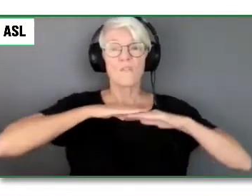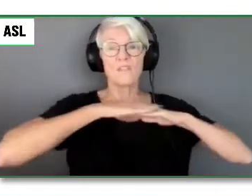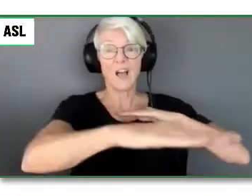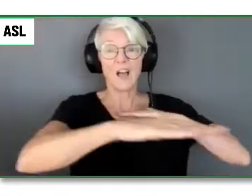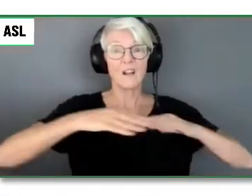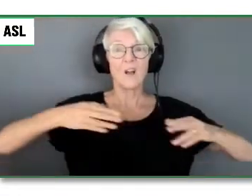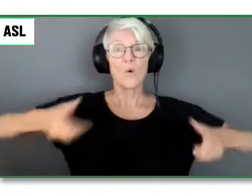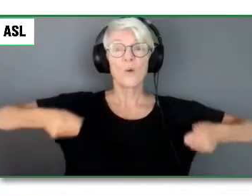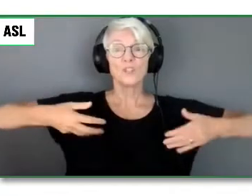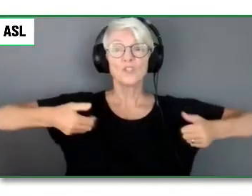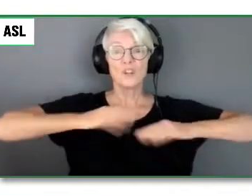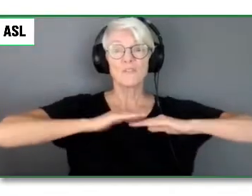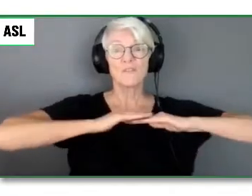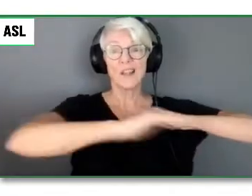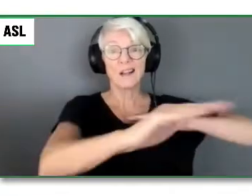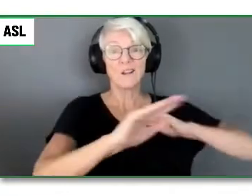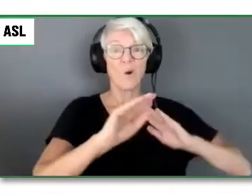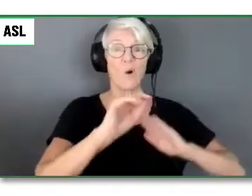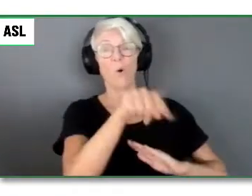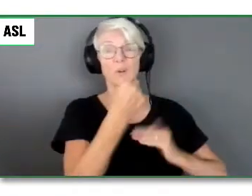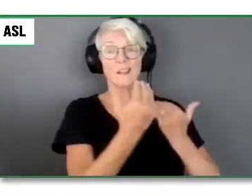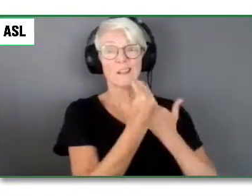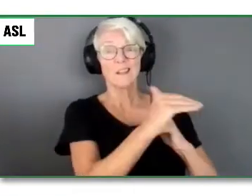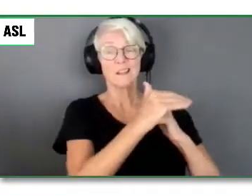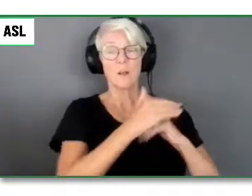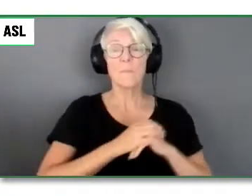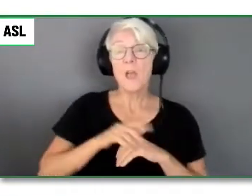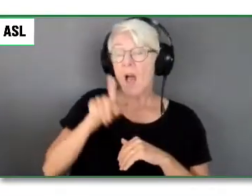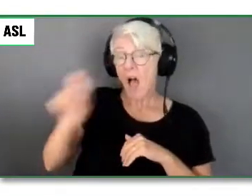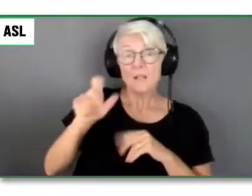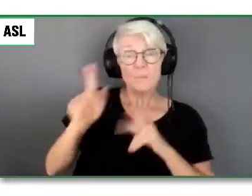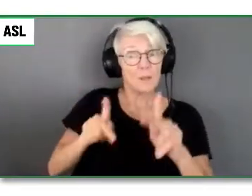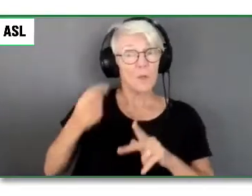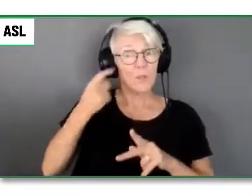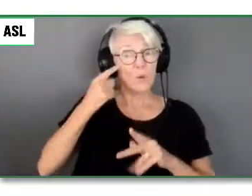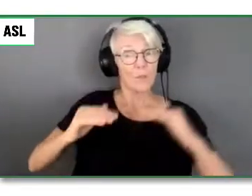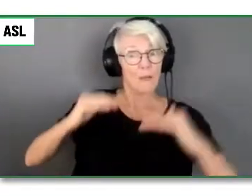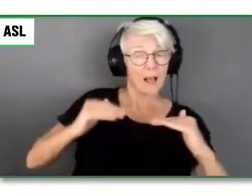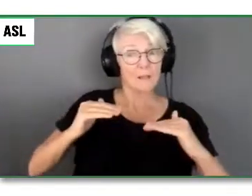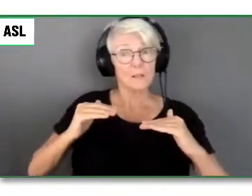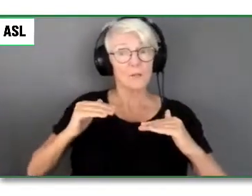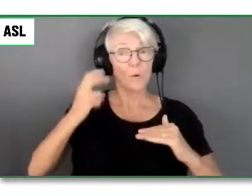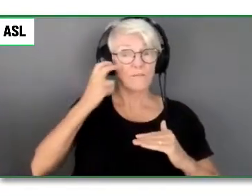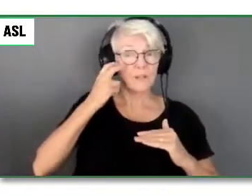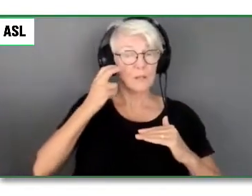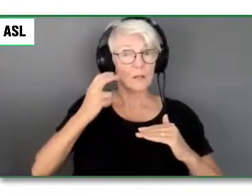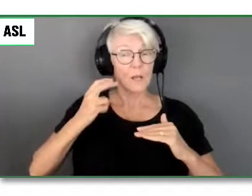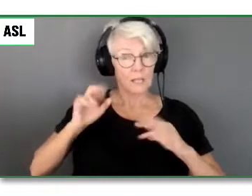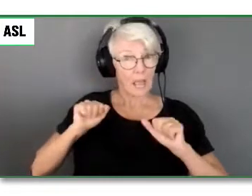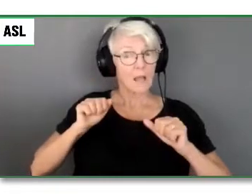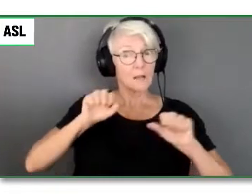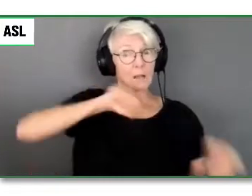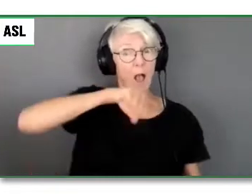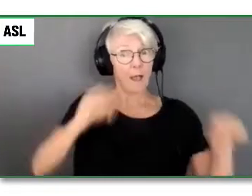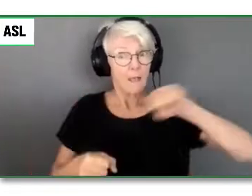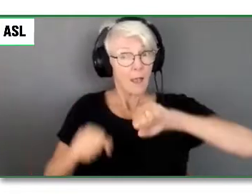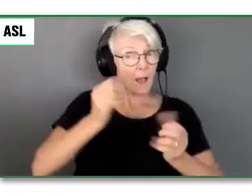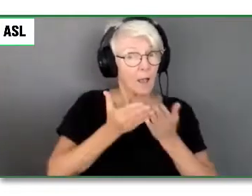Do you think people with balance issues and vision loss can do things like kayaking safely?